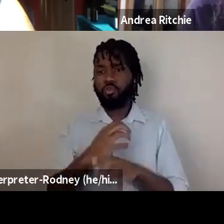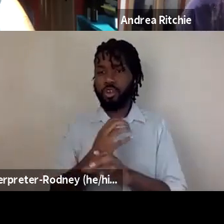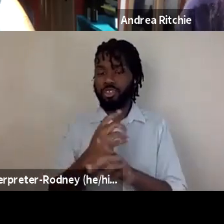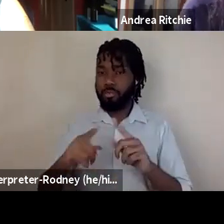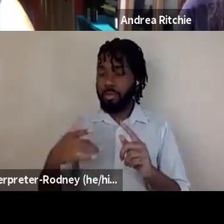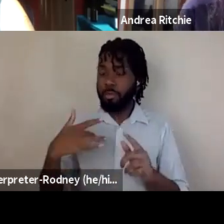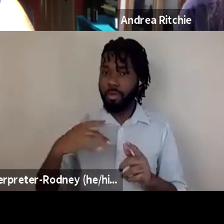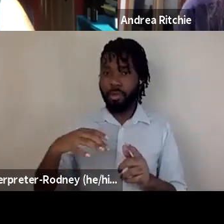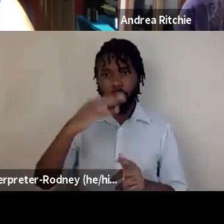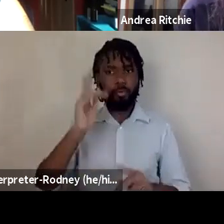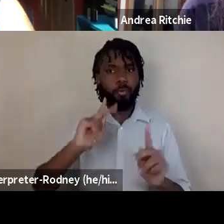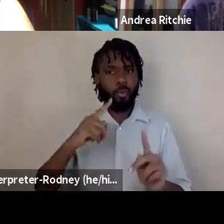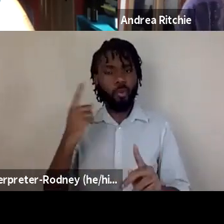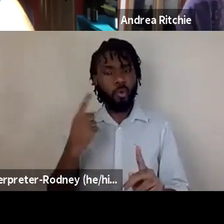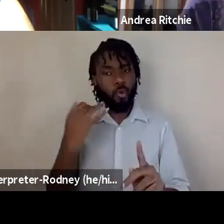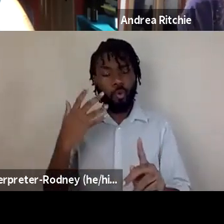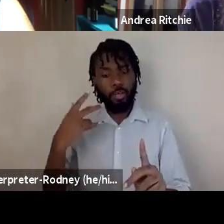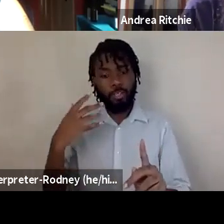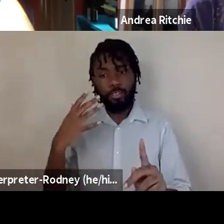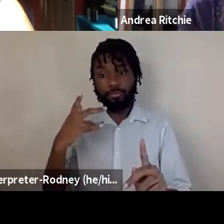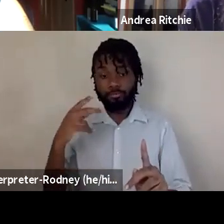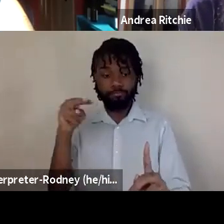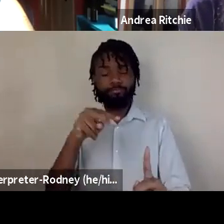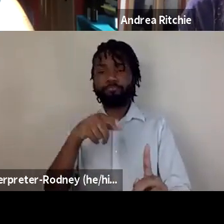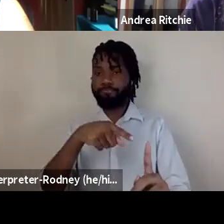Black people are always perceived to be deranged